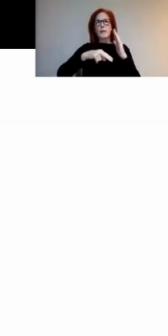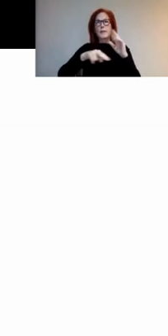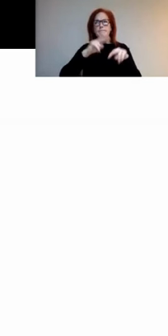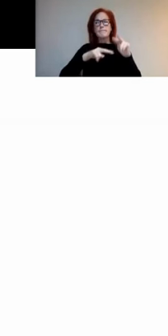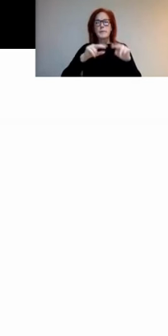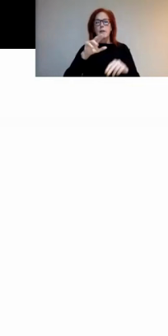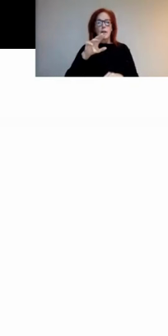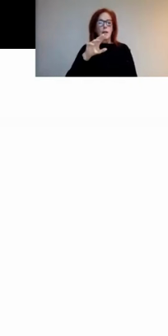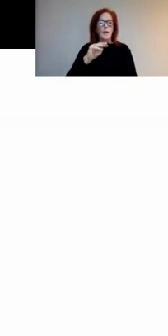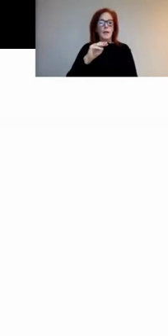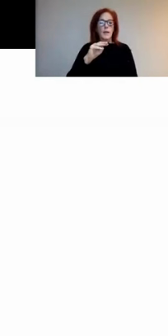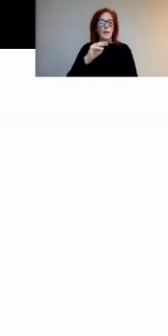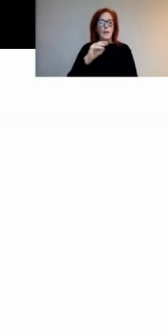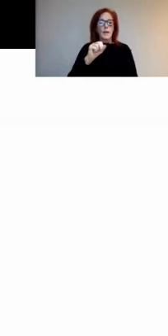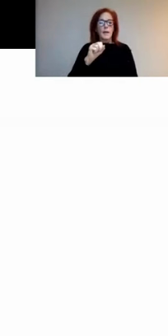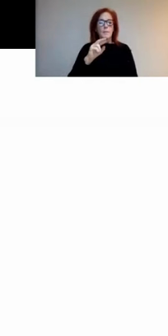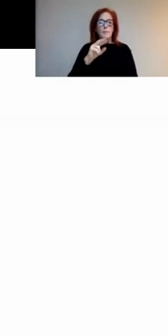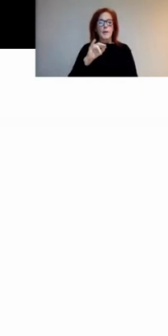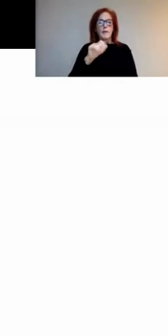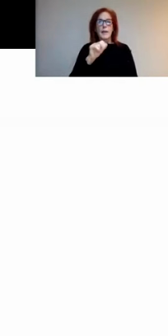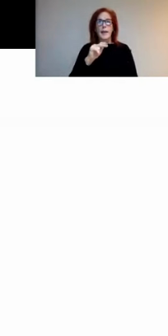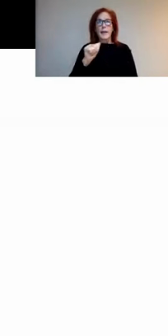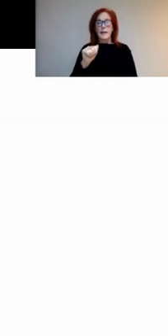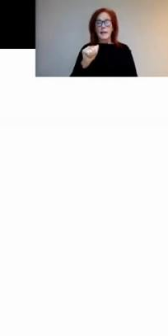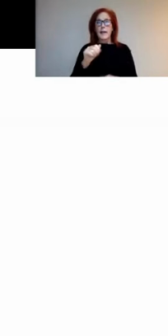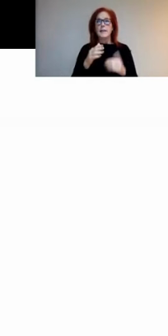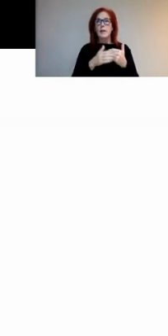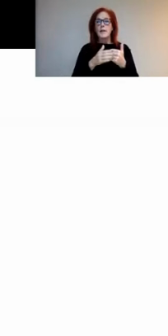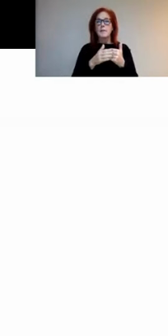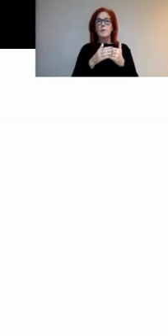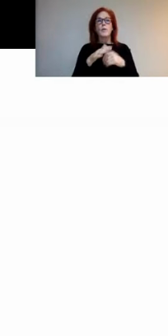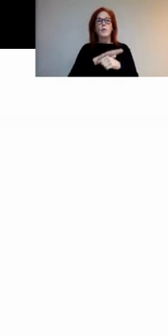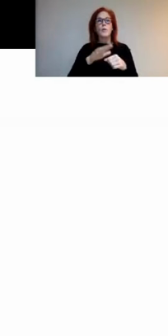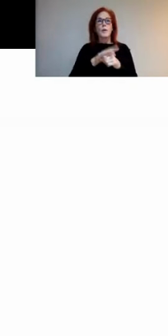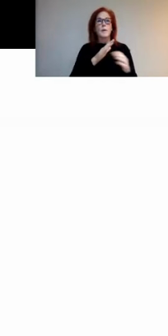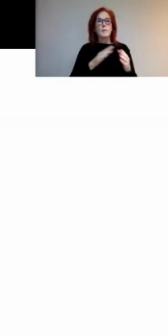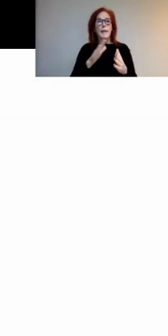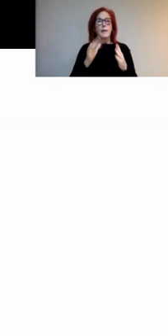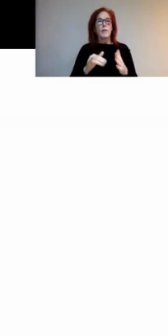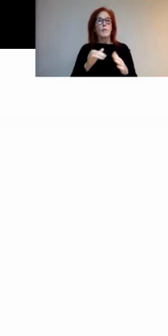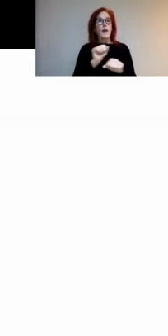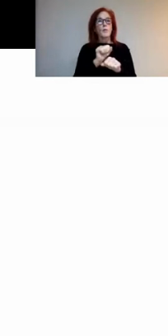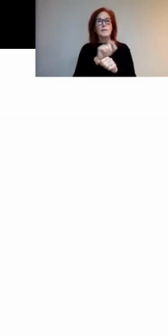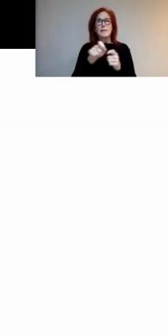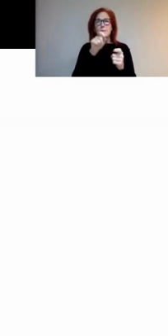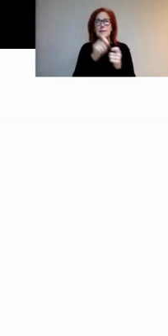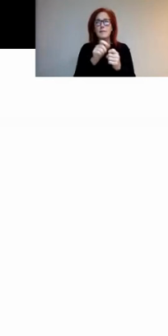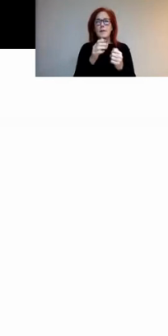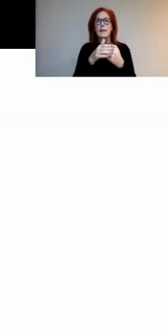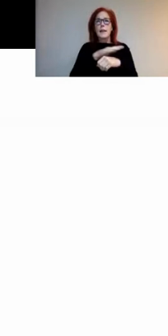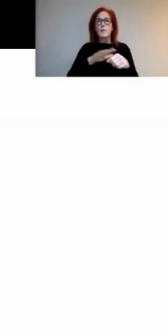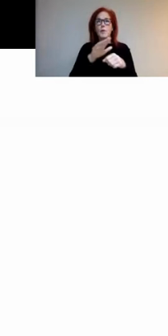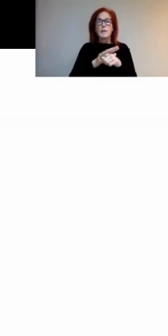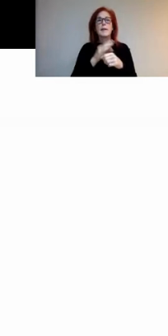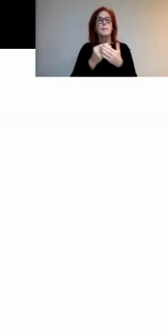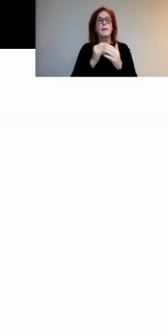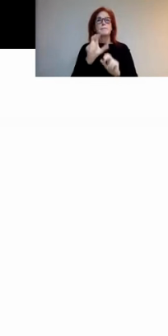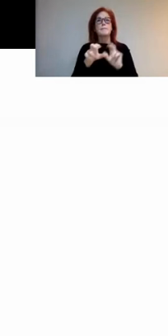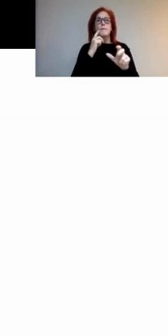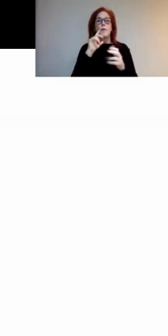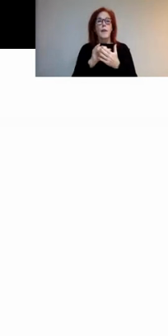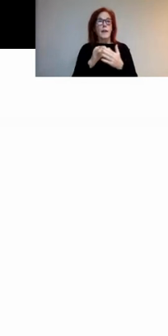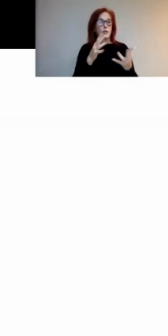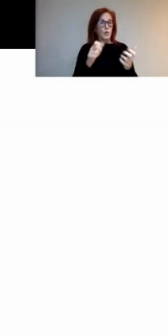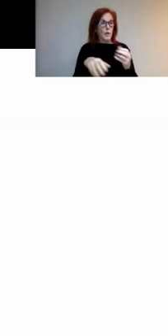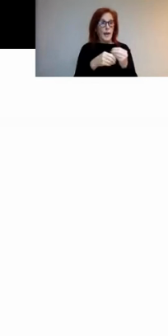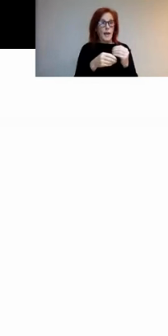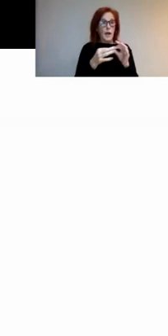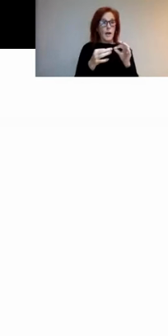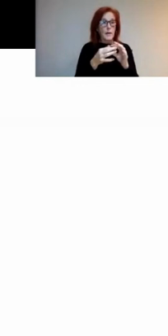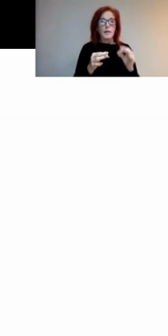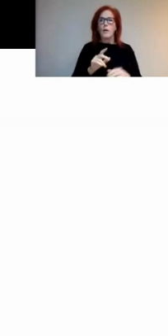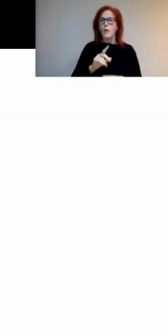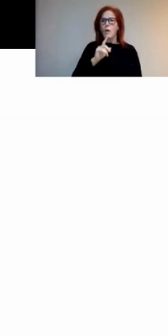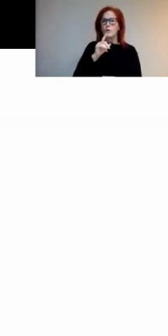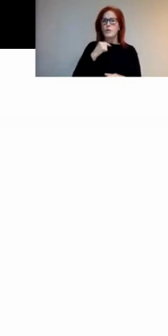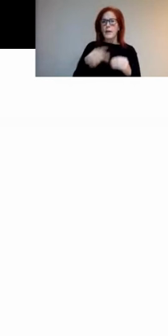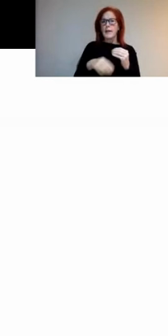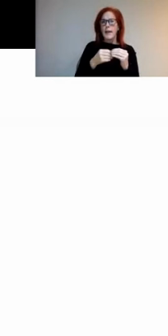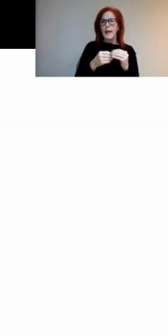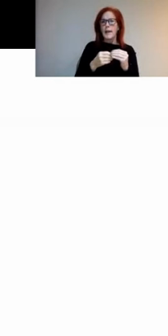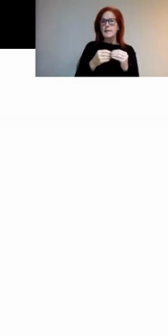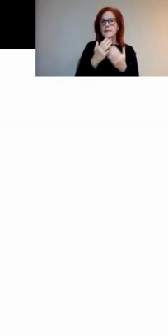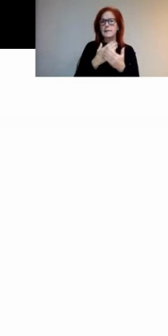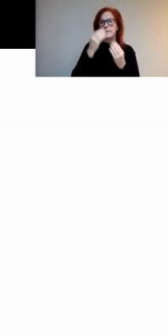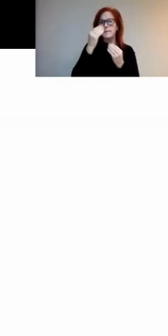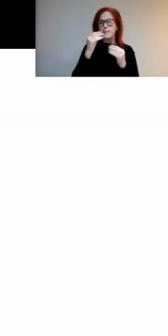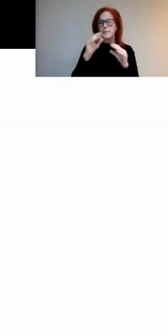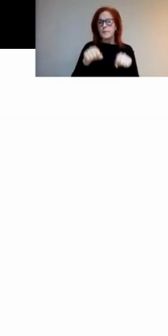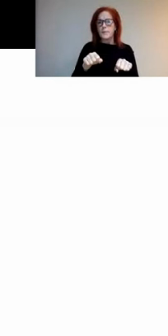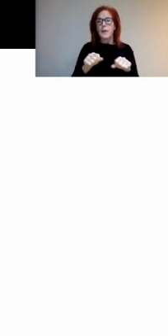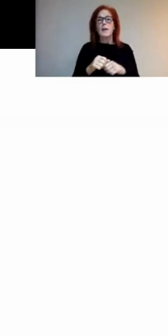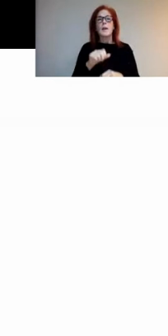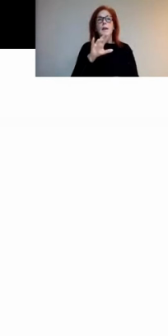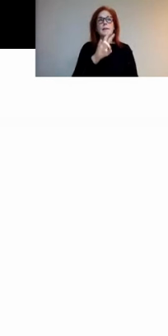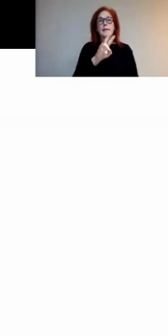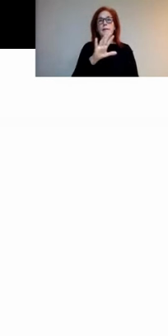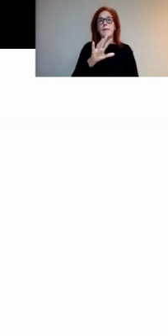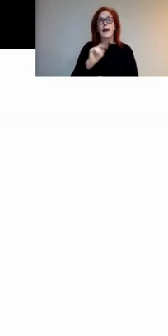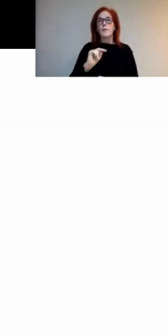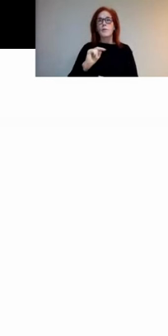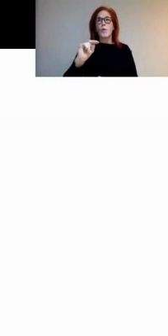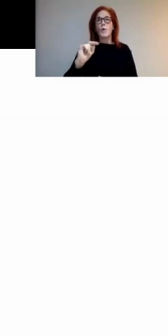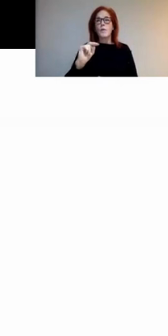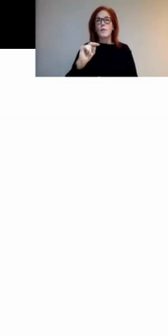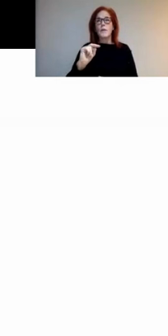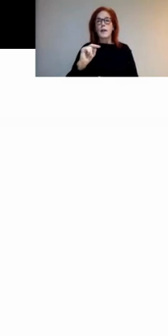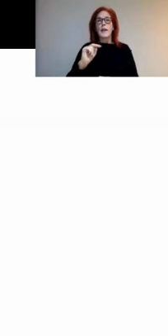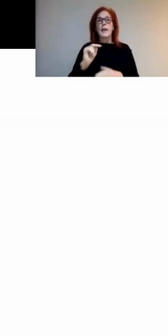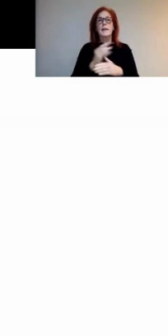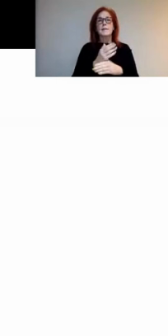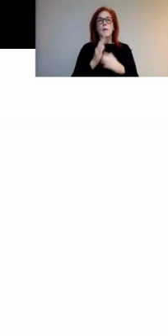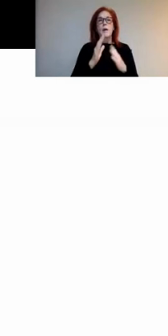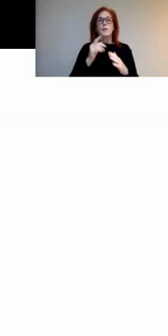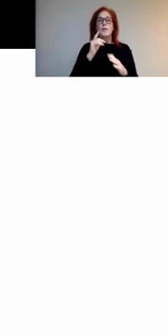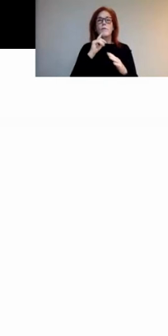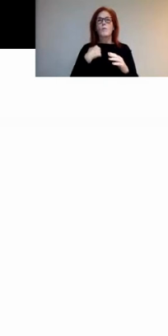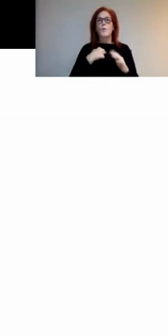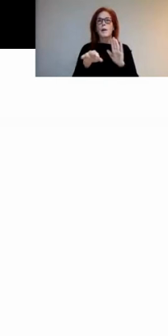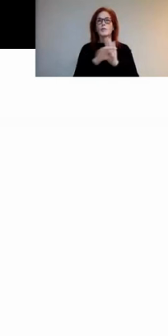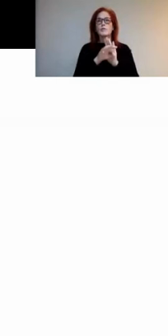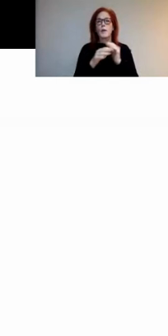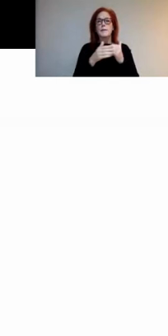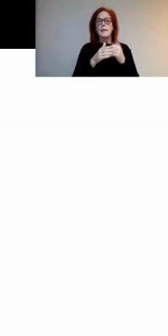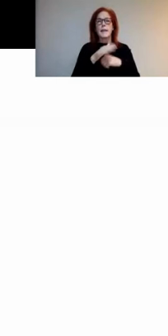And the slide to the right is a Zoom-in at basically 32nd and Y in the study area -- in the area where the block grant funds will go and a rendering of the street.